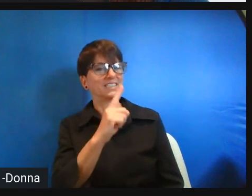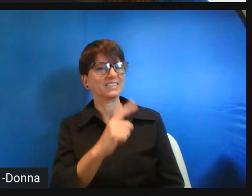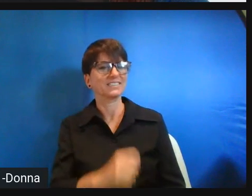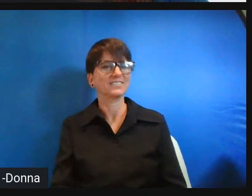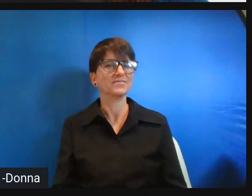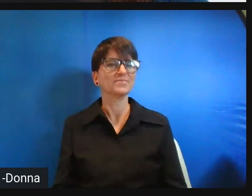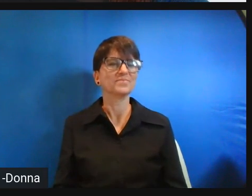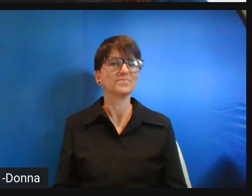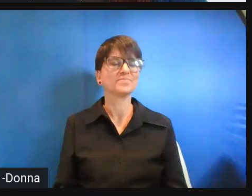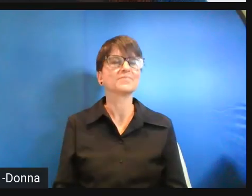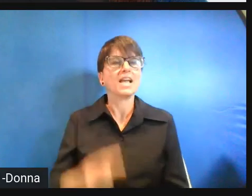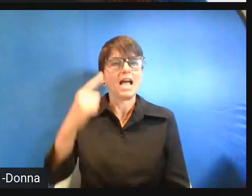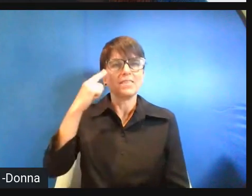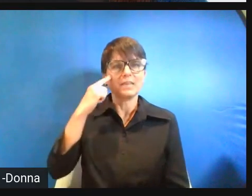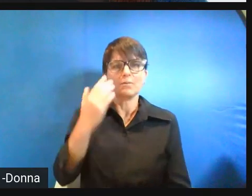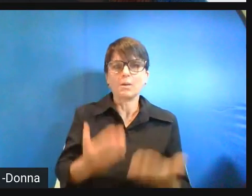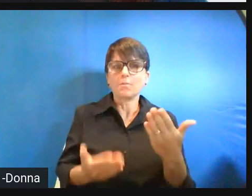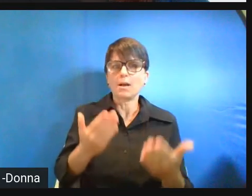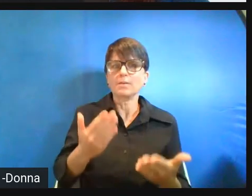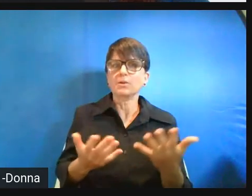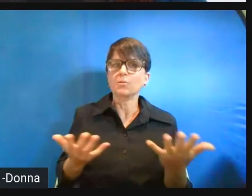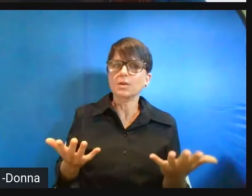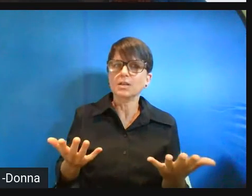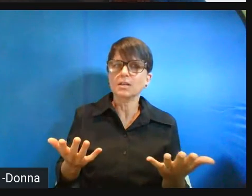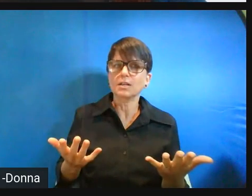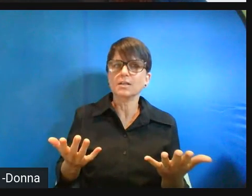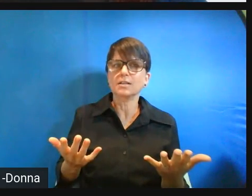I think we probably will, I'll wave goodbye to you all